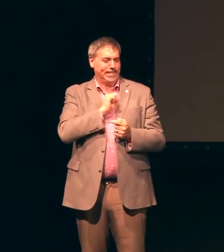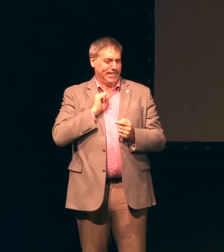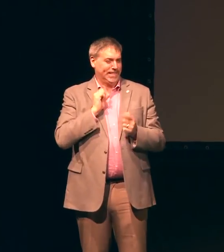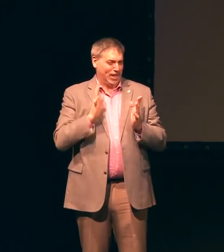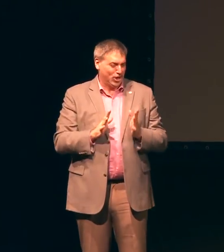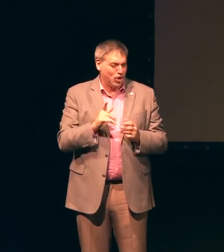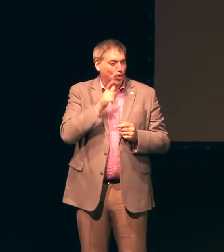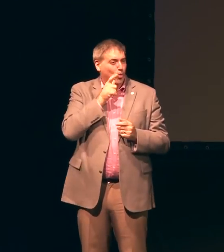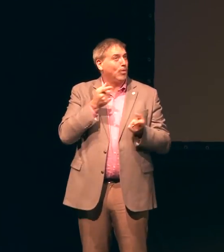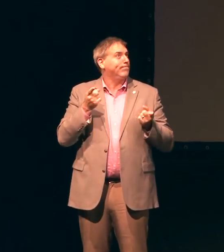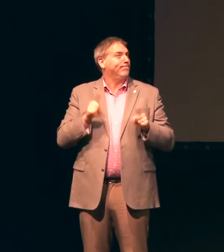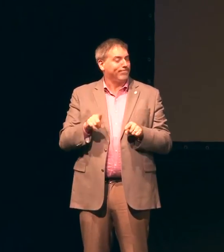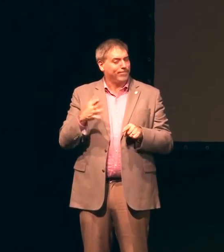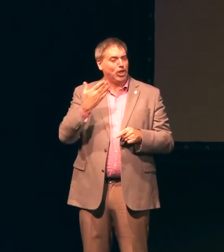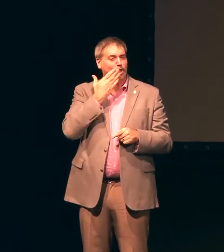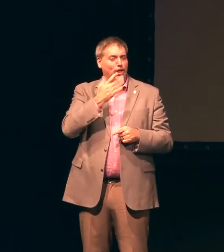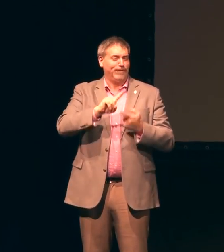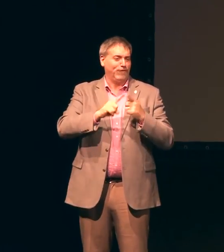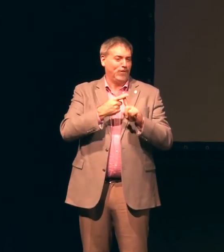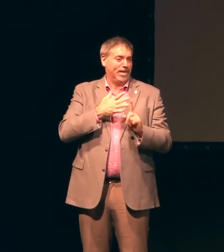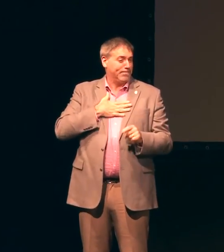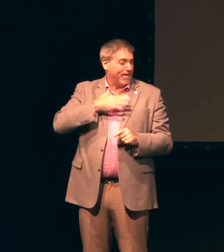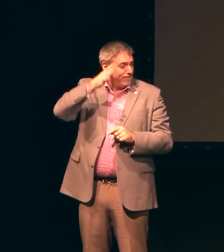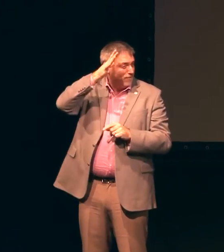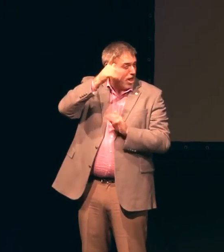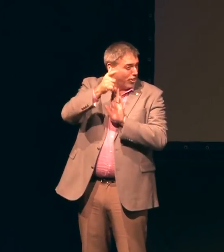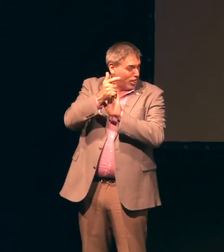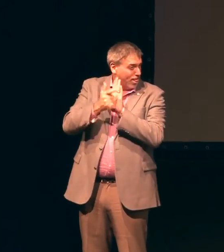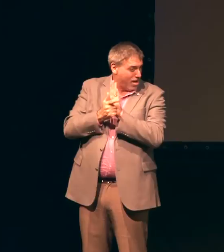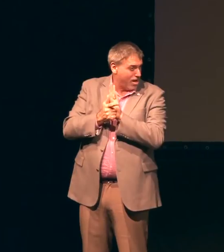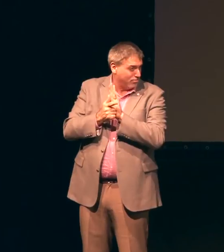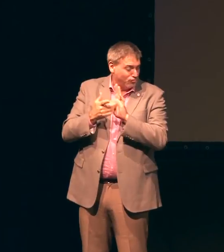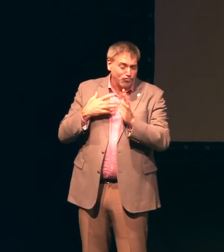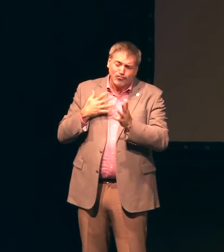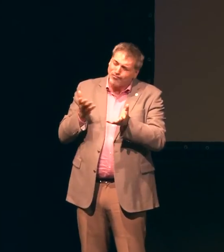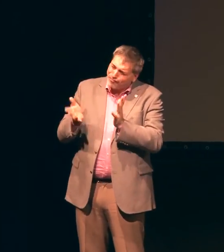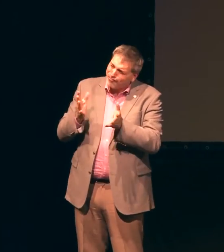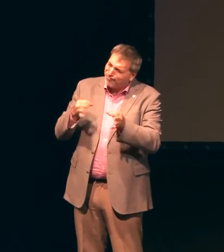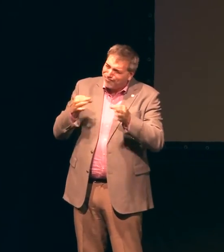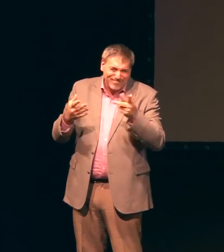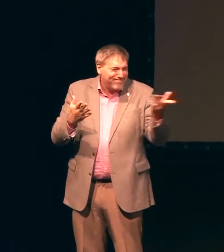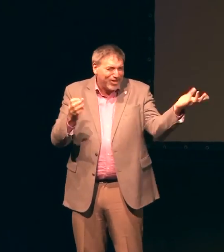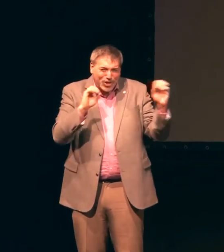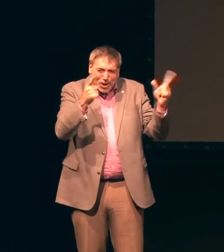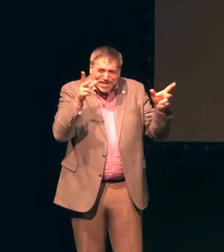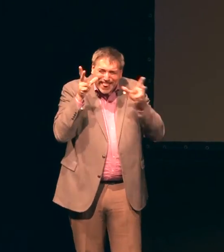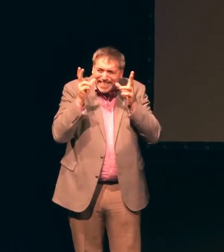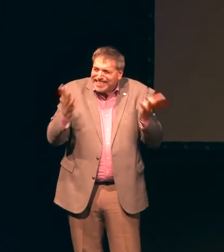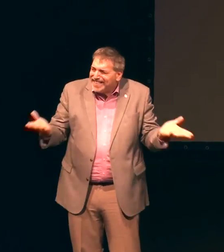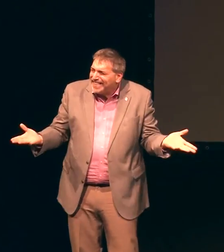And then I met one Senator who happened to be a good friend of my father-in-law. And I would